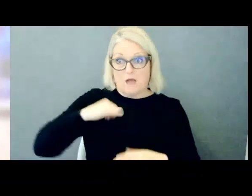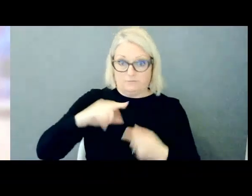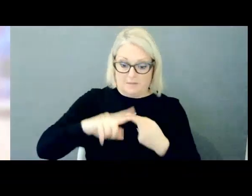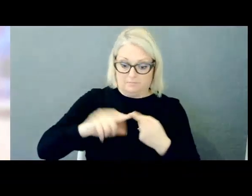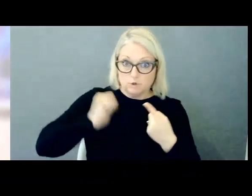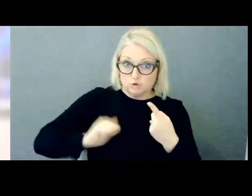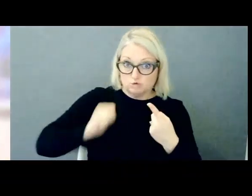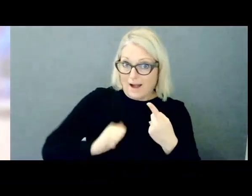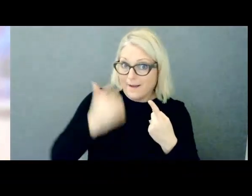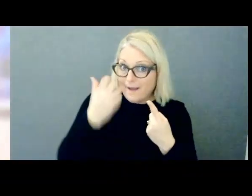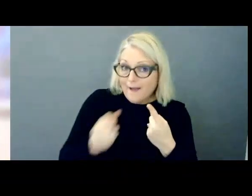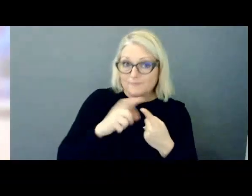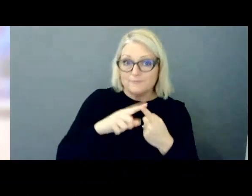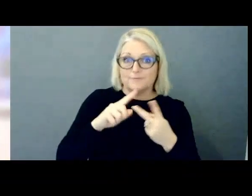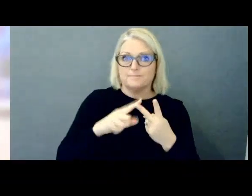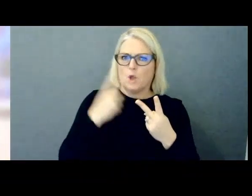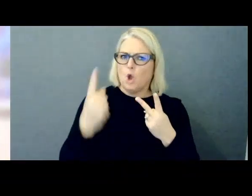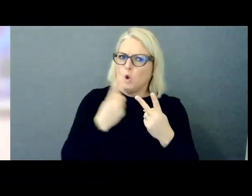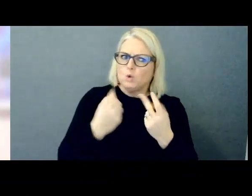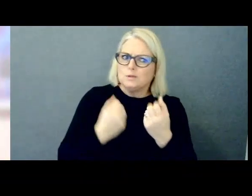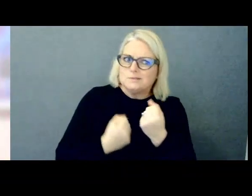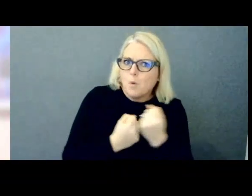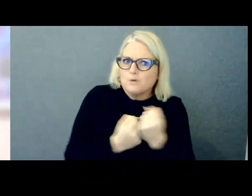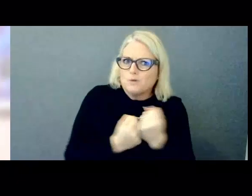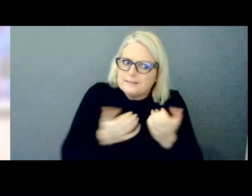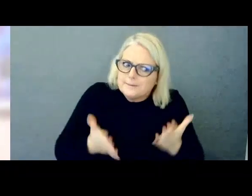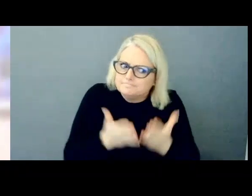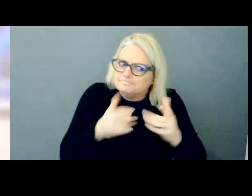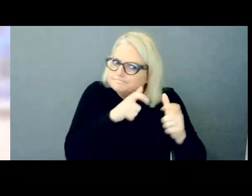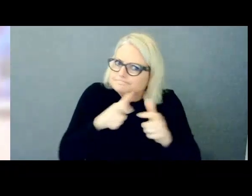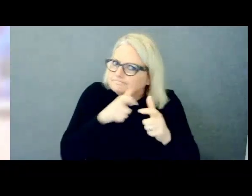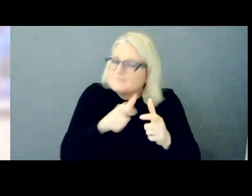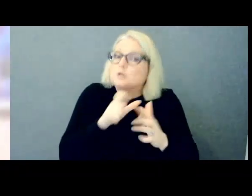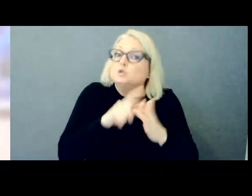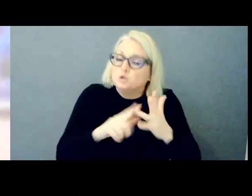to do really high-quality support every moment?" And that's what's important to people.